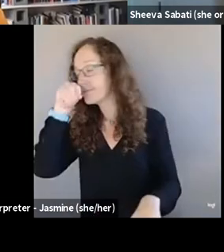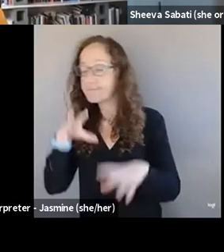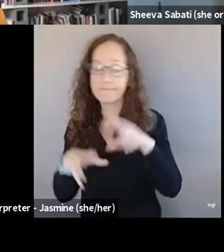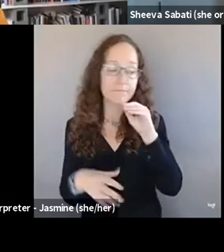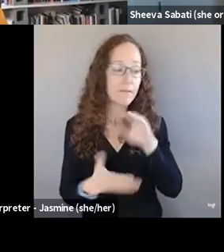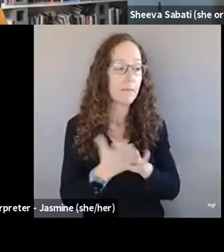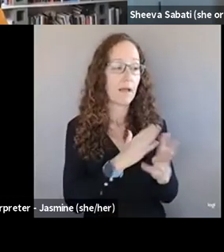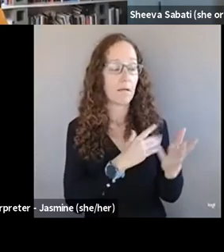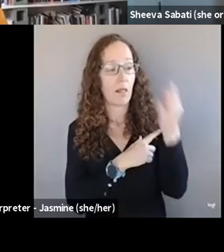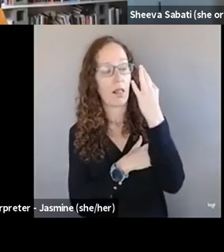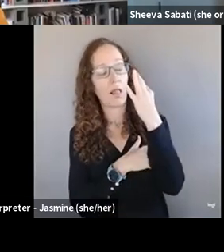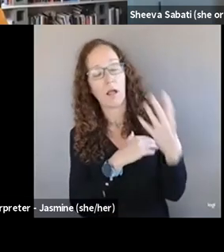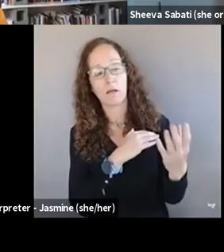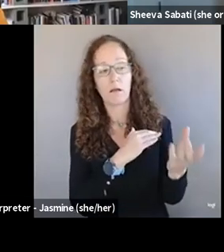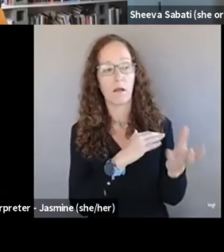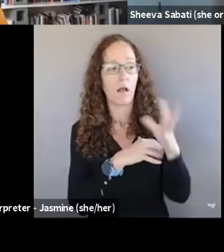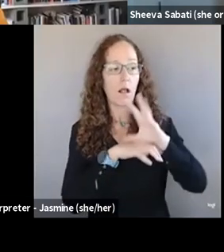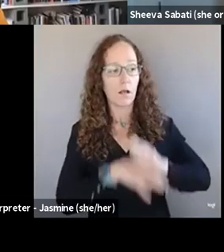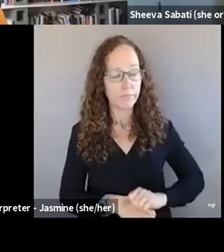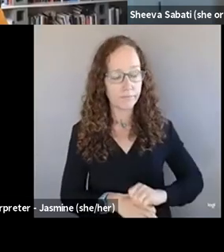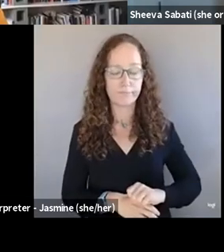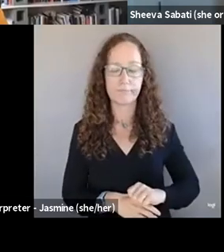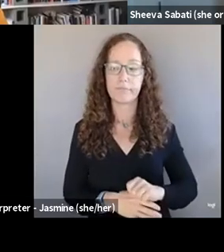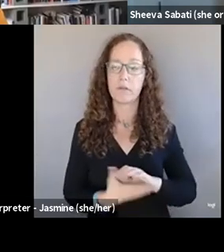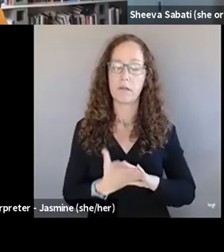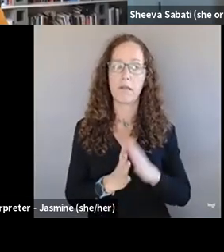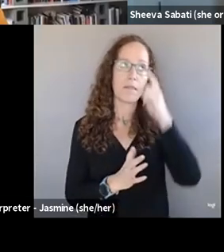socialized to do that from a very young age. So a big part of